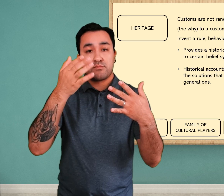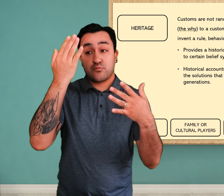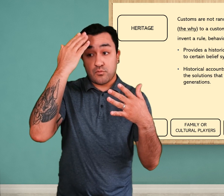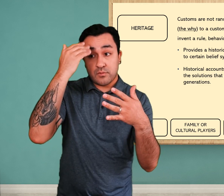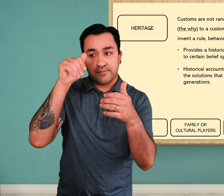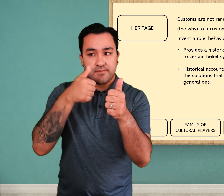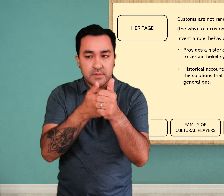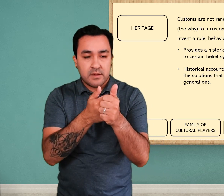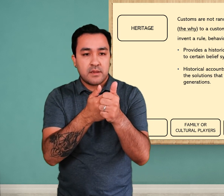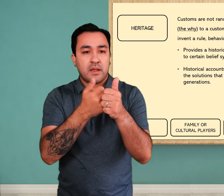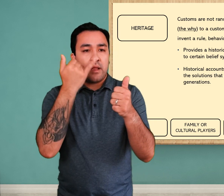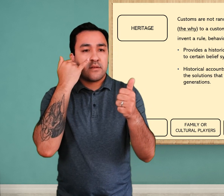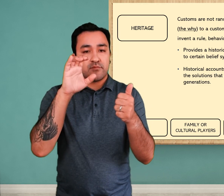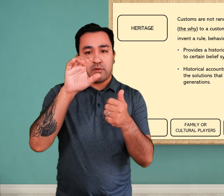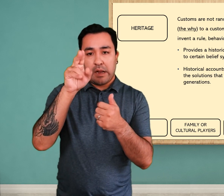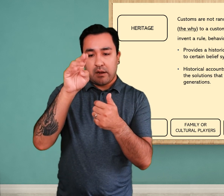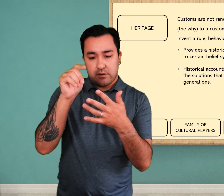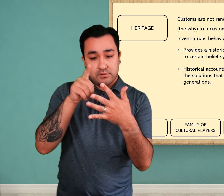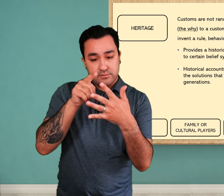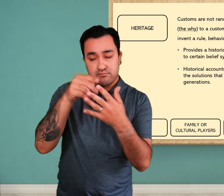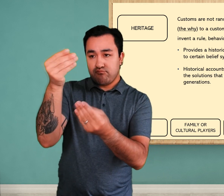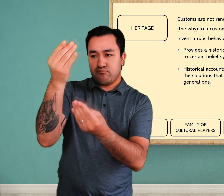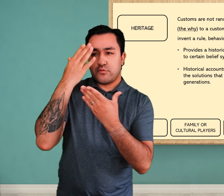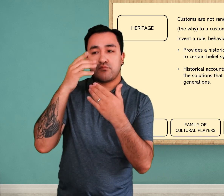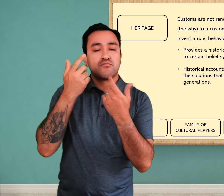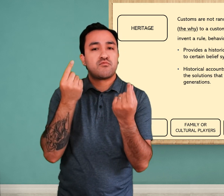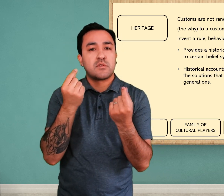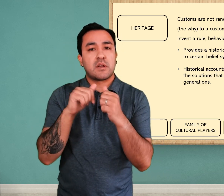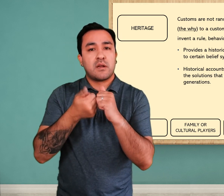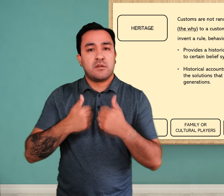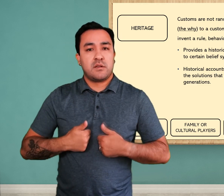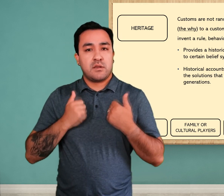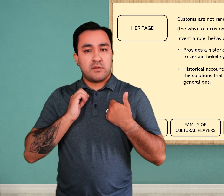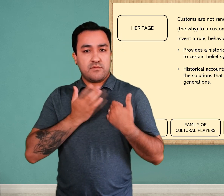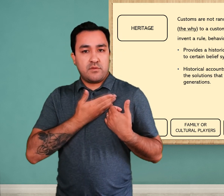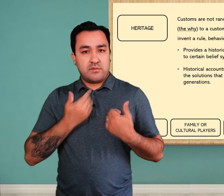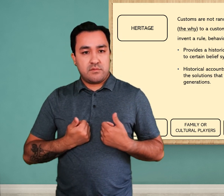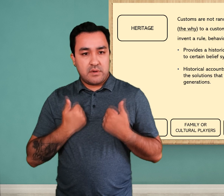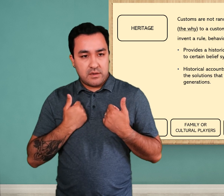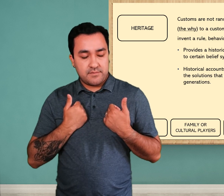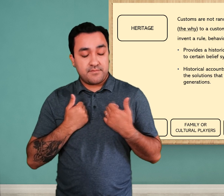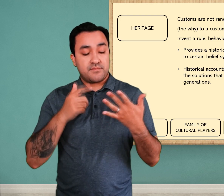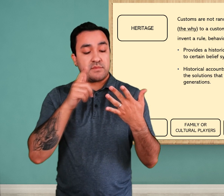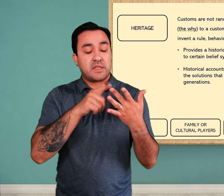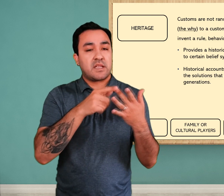If customs inform us how to live our lives, heritage explains the creation of the custom.